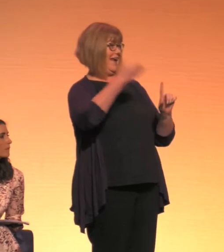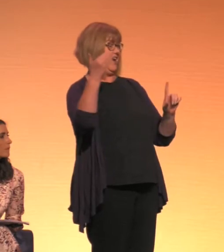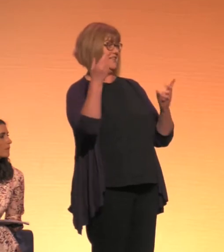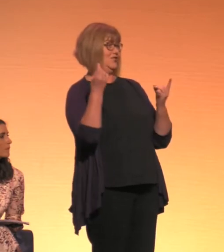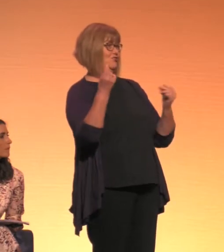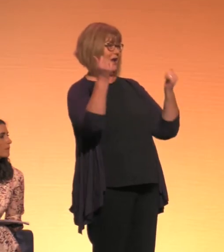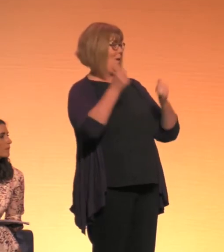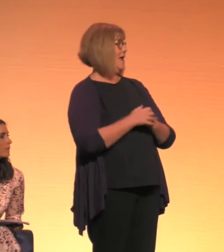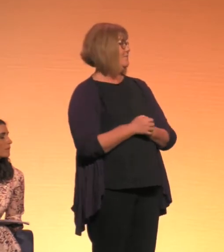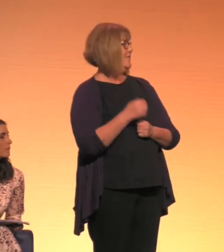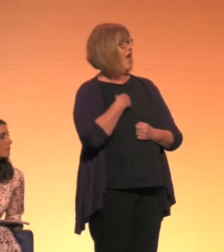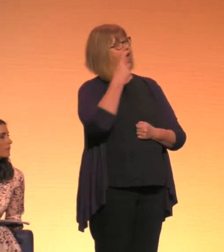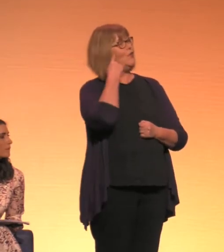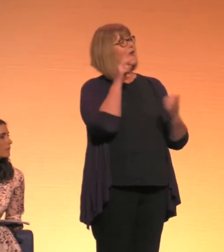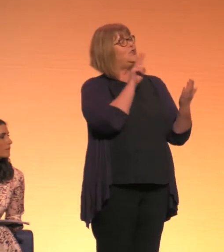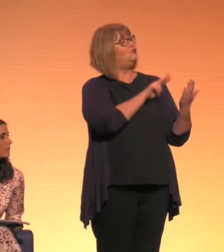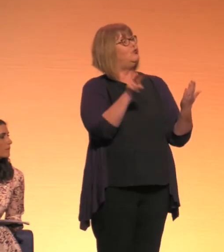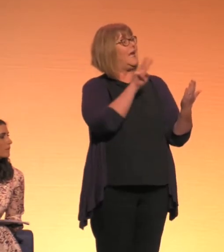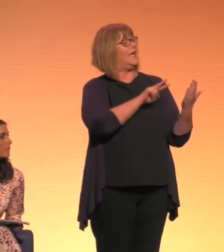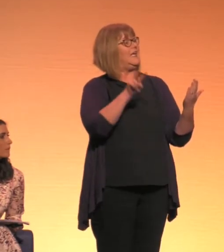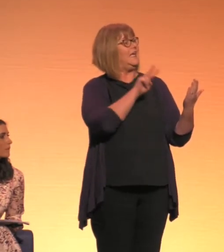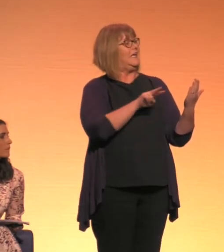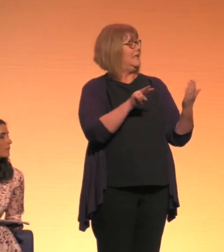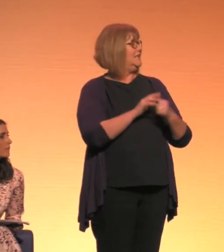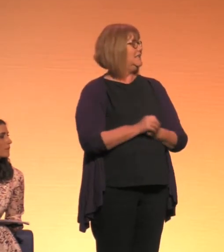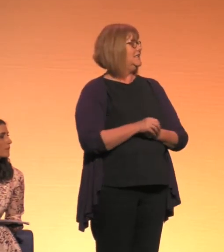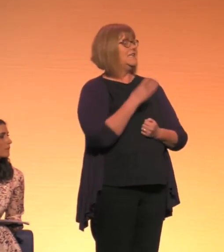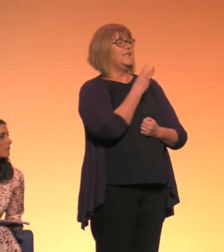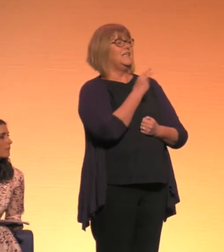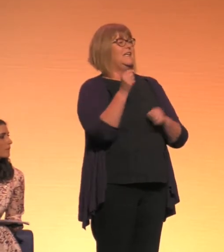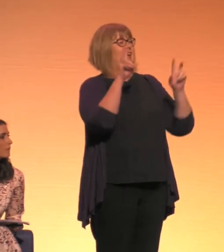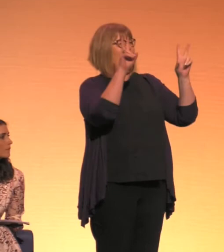I thought I'd just read through some of the headings on the contents page.